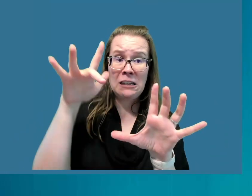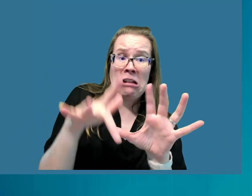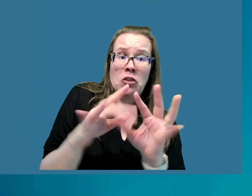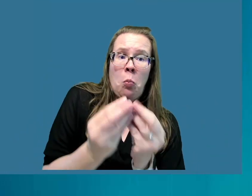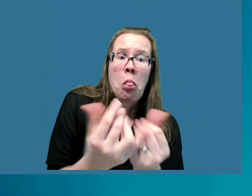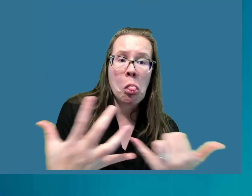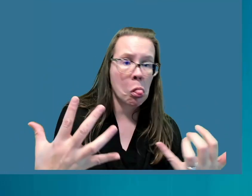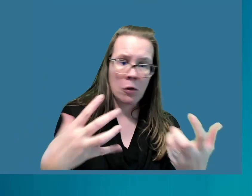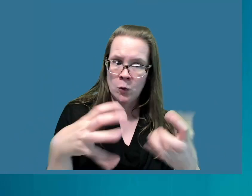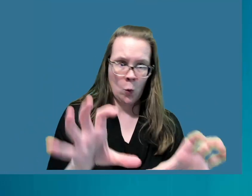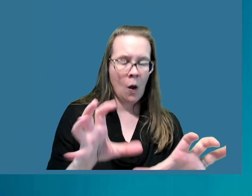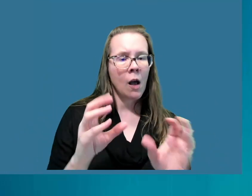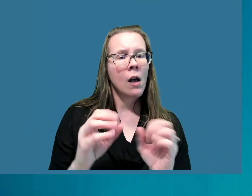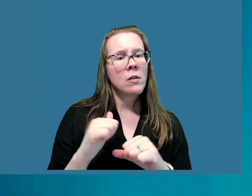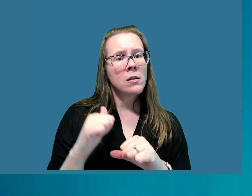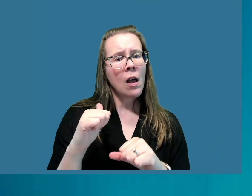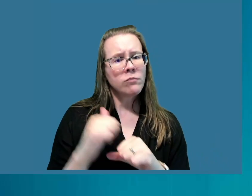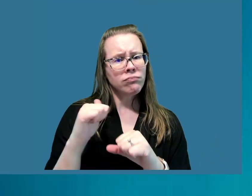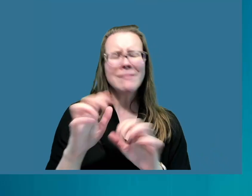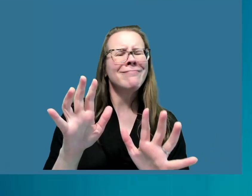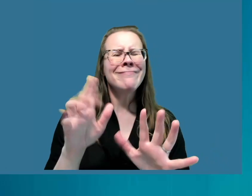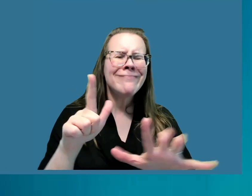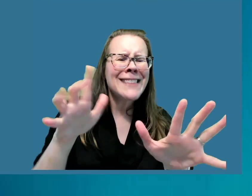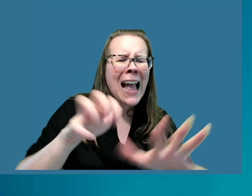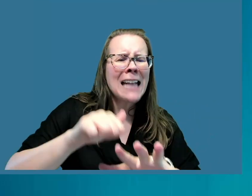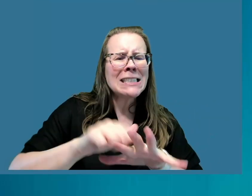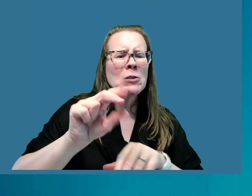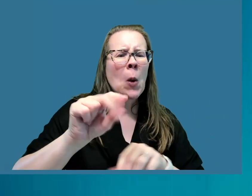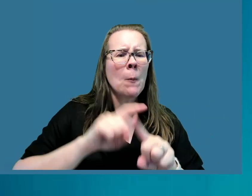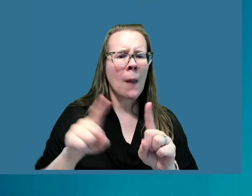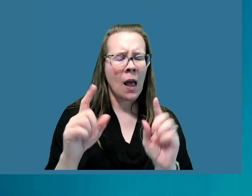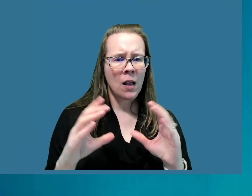want it so melted that it like starts being oily and like falls apart really easily. Not--you know,